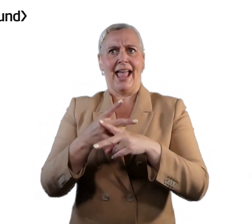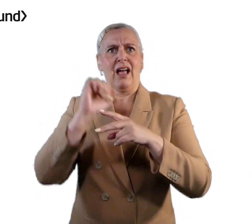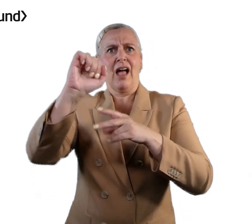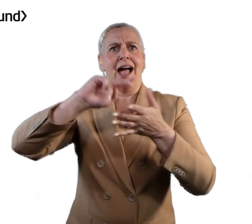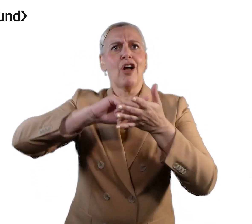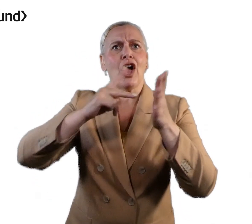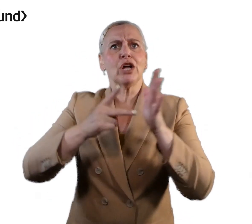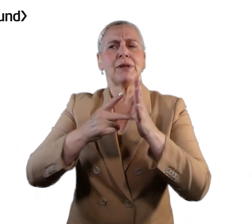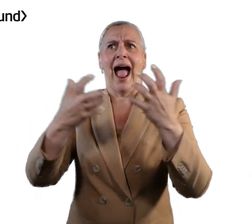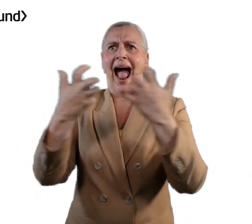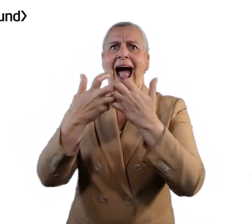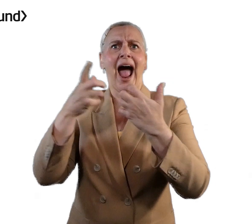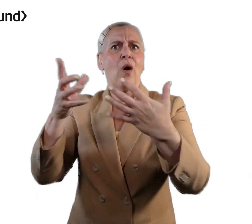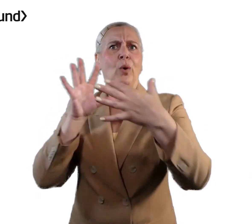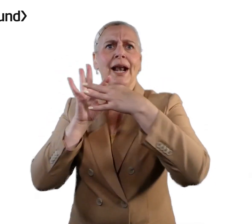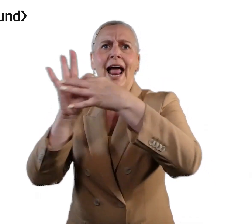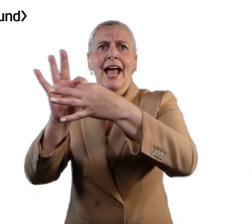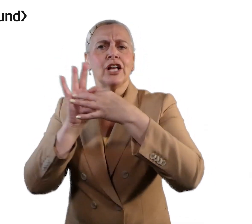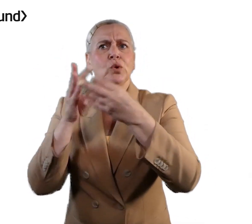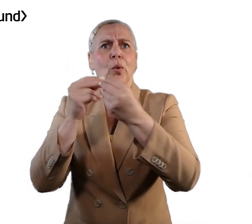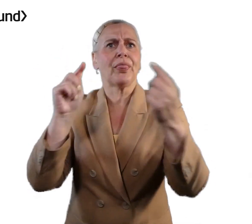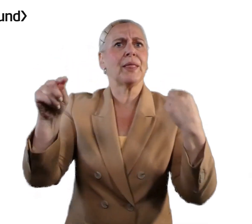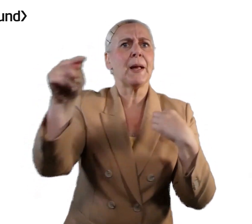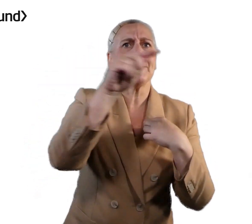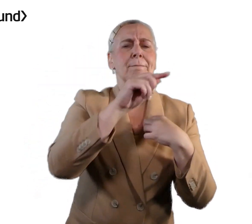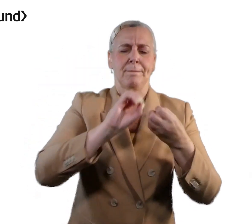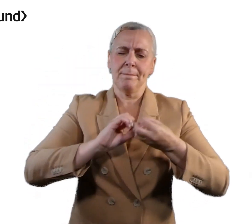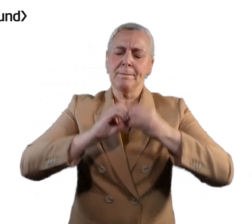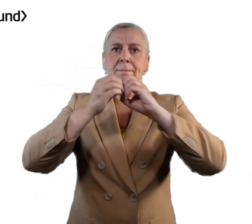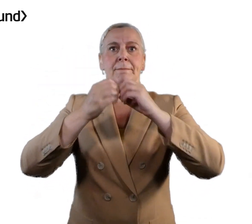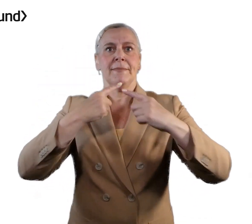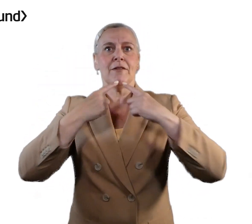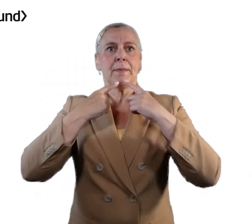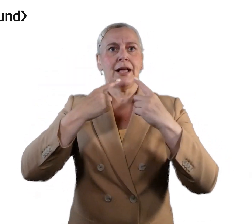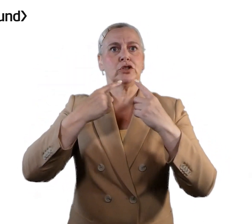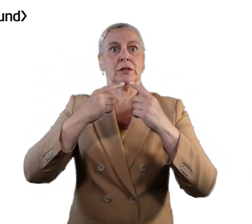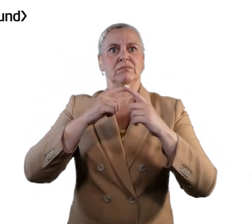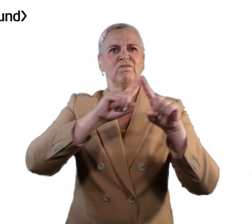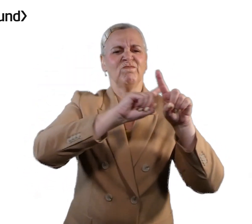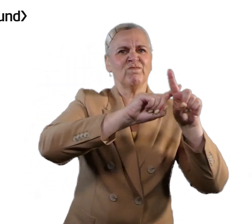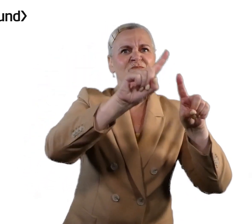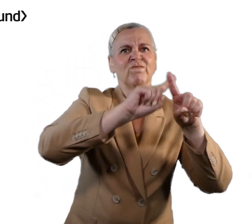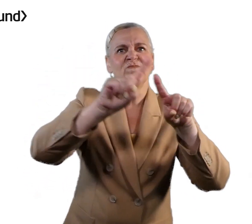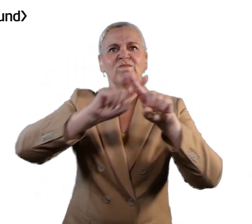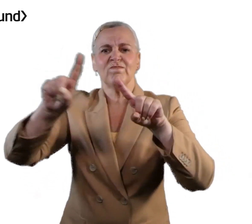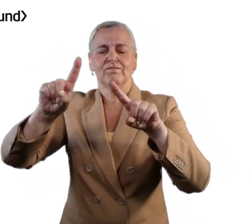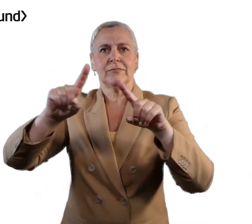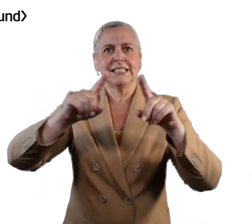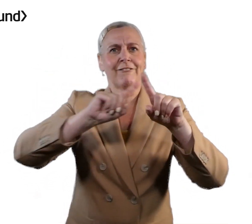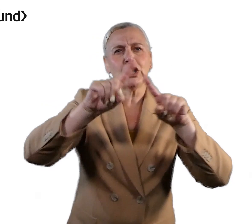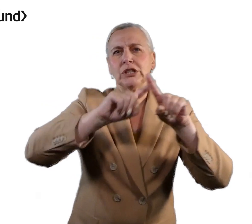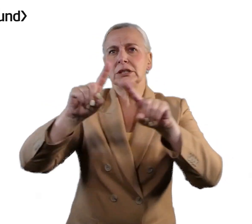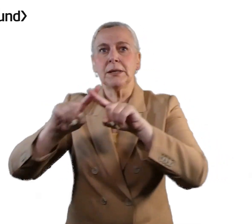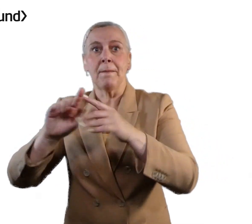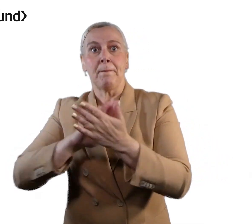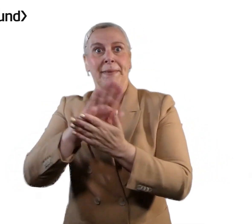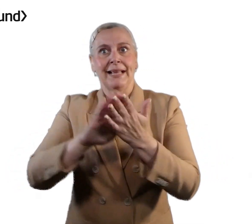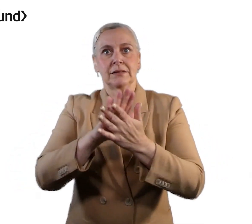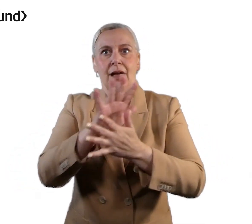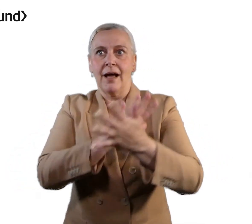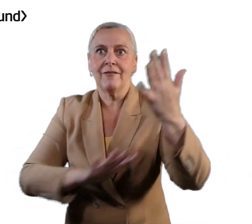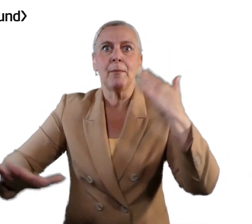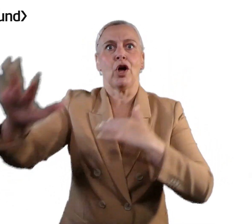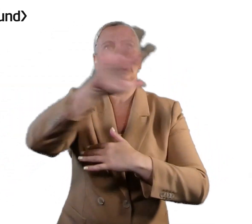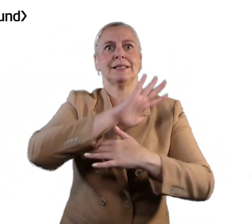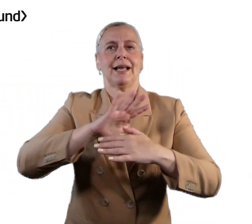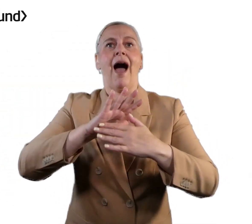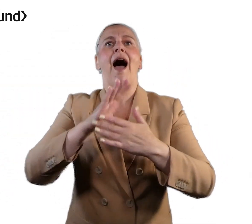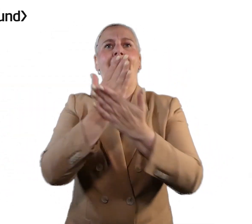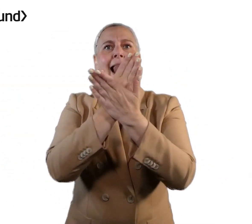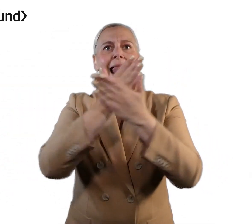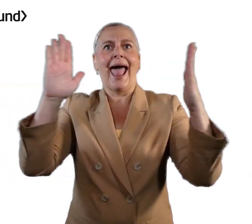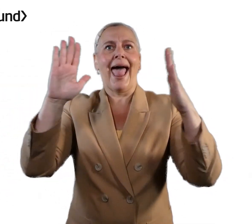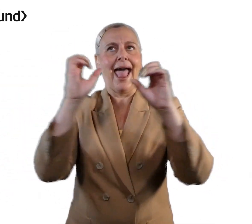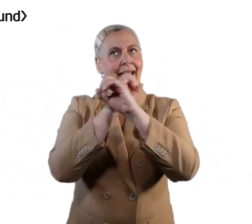the new health and care arrangements and how to engage with them.